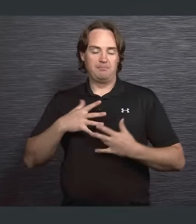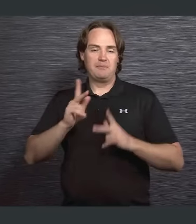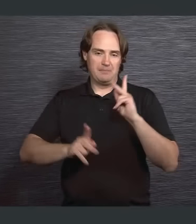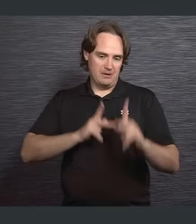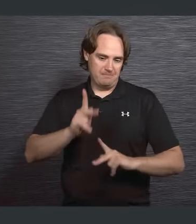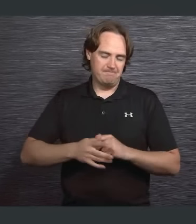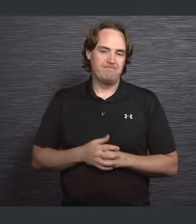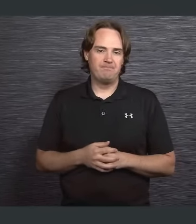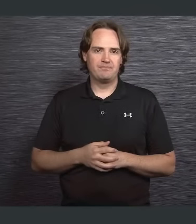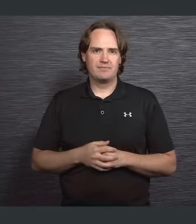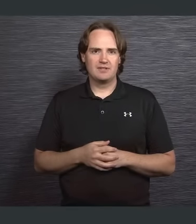There's more to come.